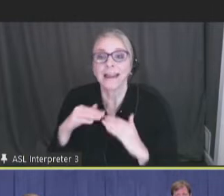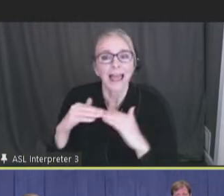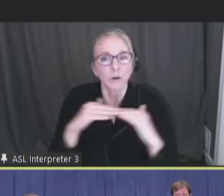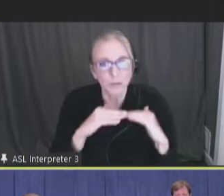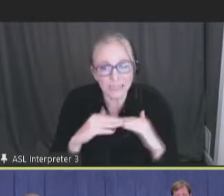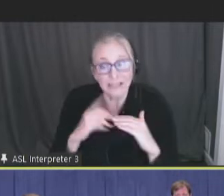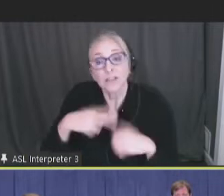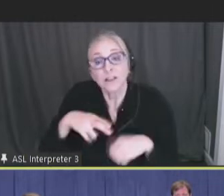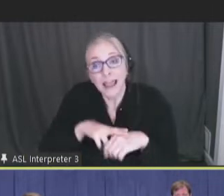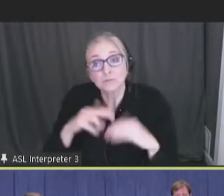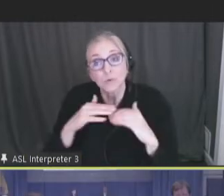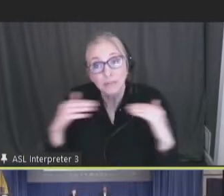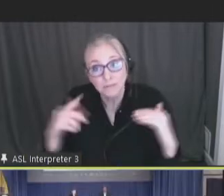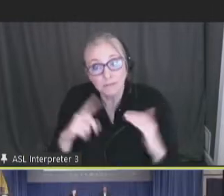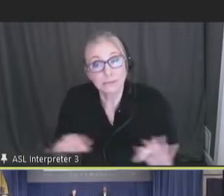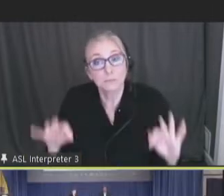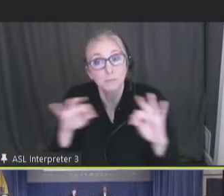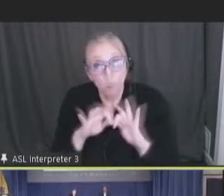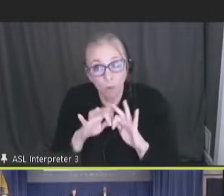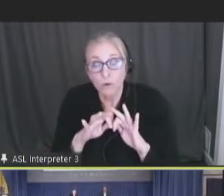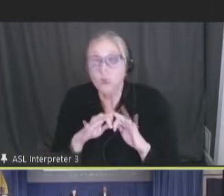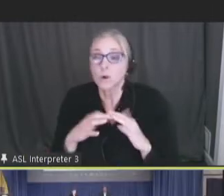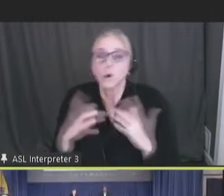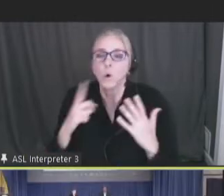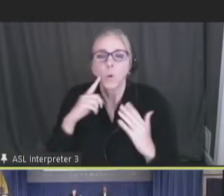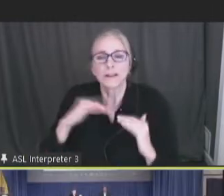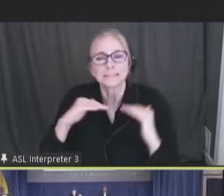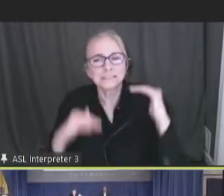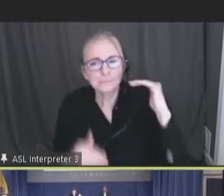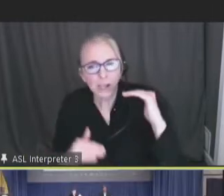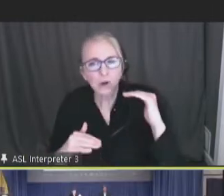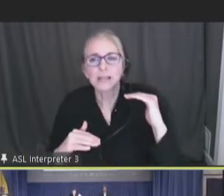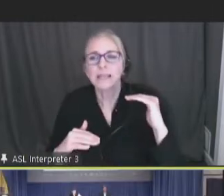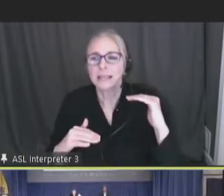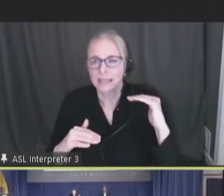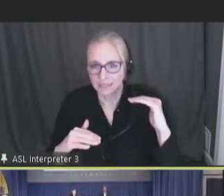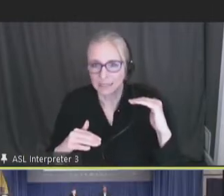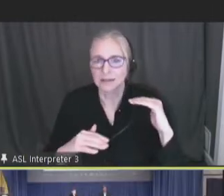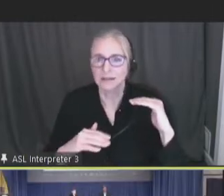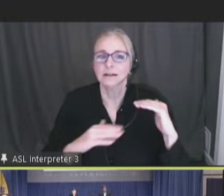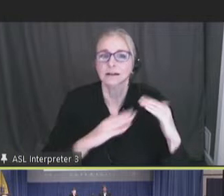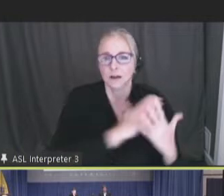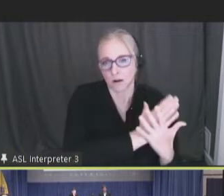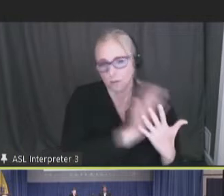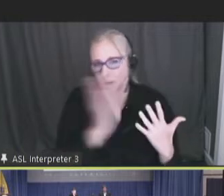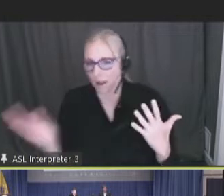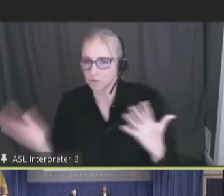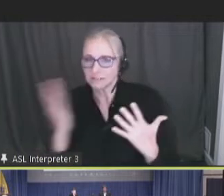level is important. What is the disparity existing across different jurisdictions?